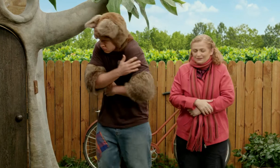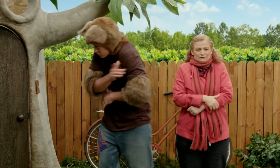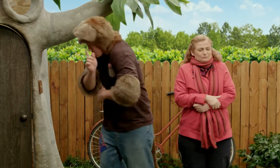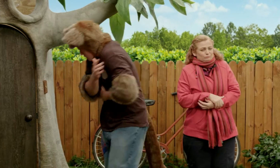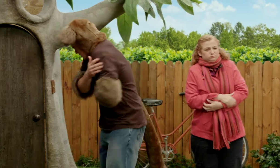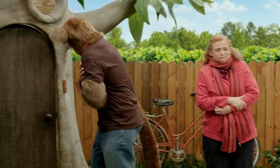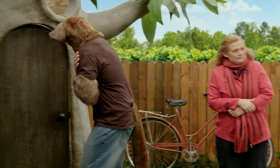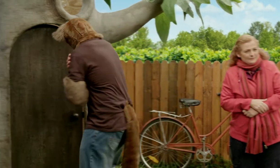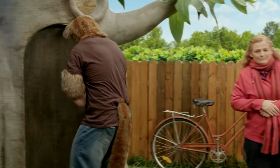Ok.